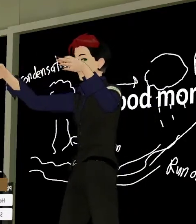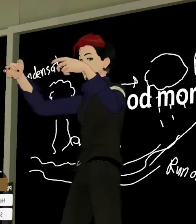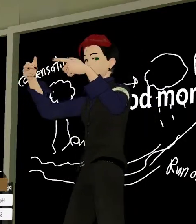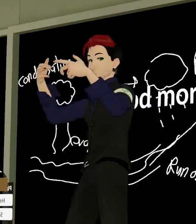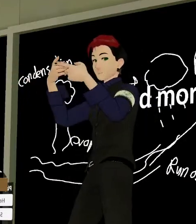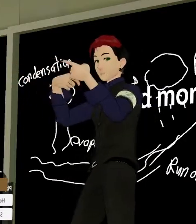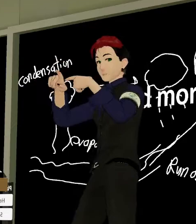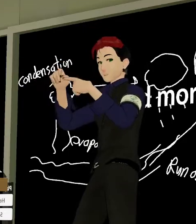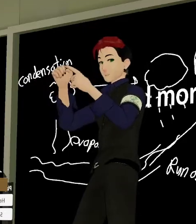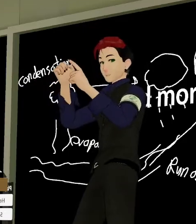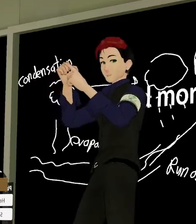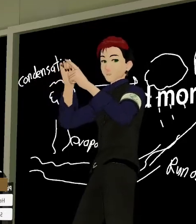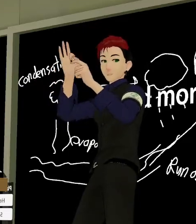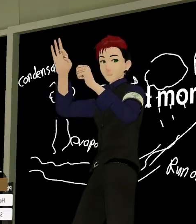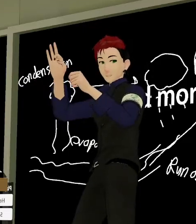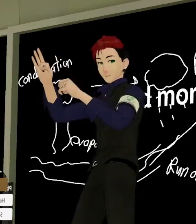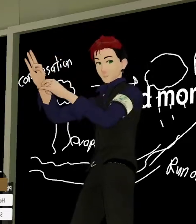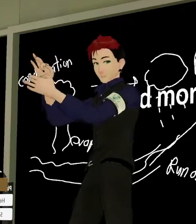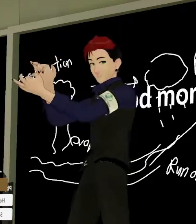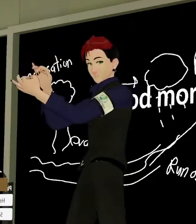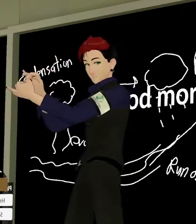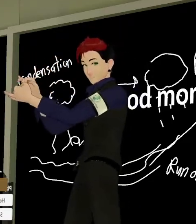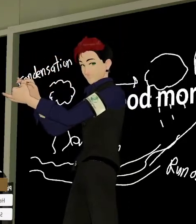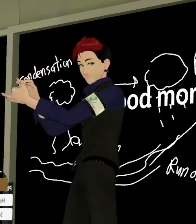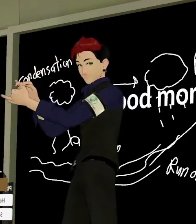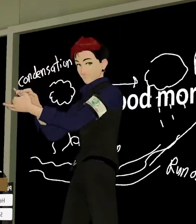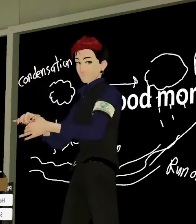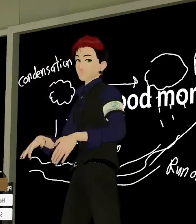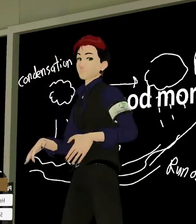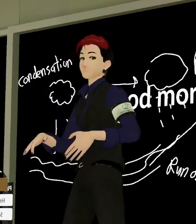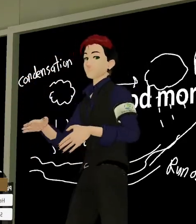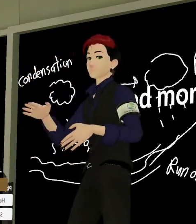and I'm just putting ASL words to it